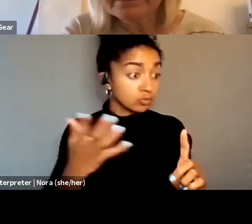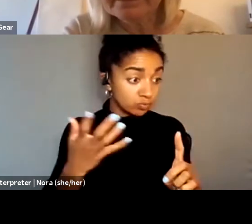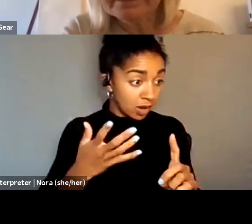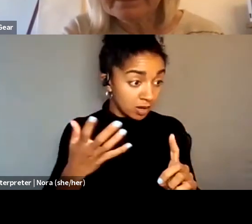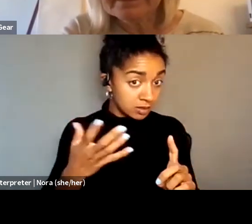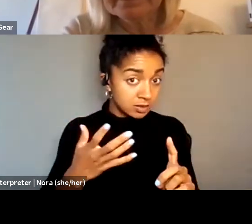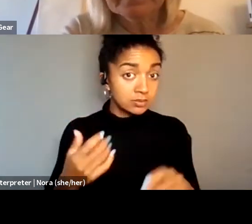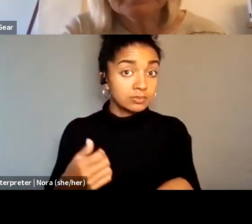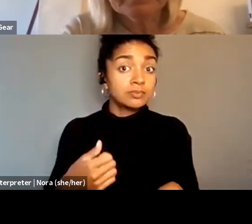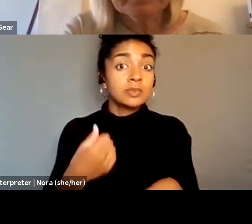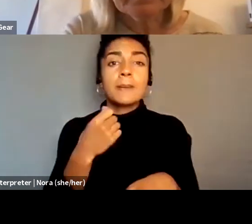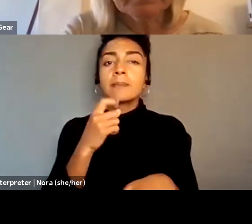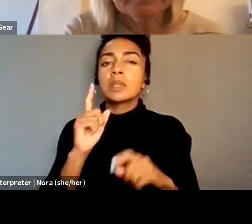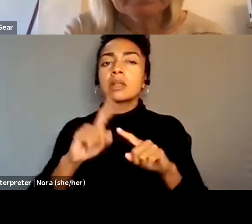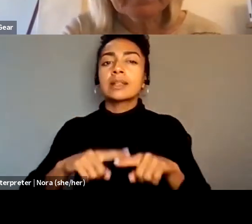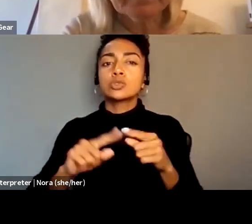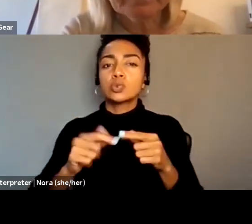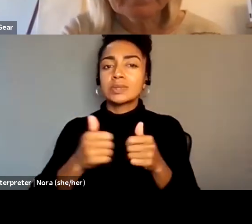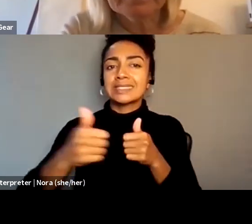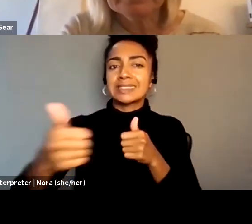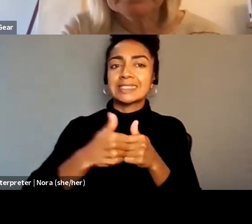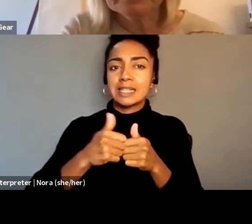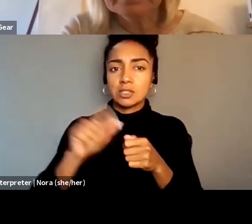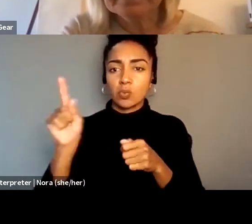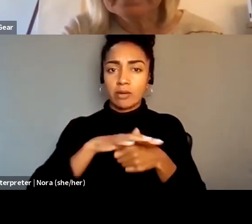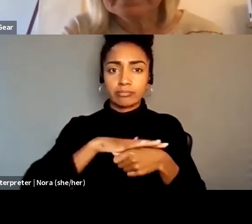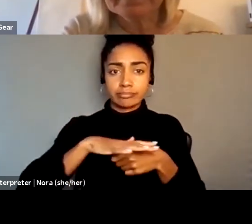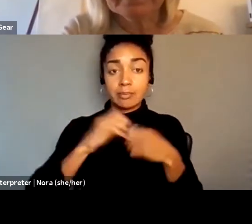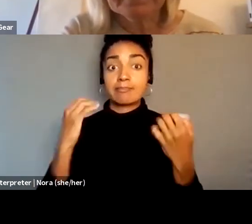are based in rural areas and they have to walk long distances.